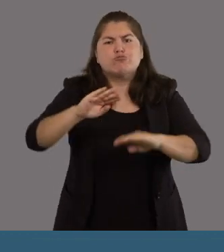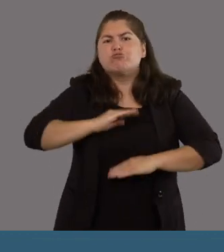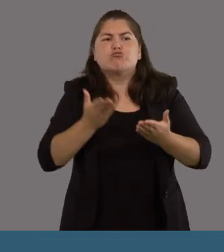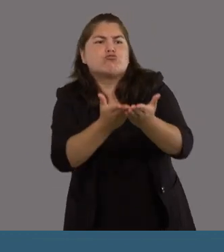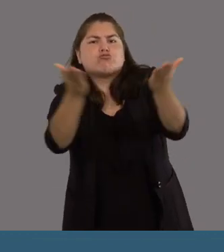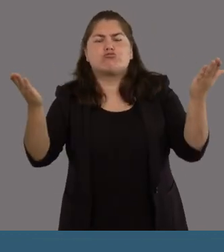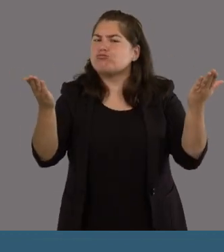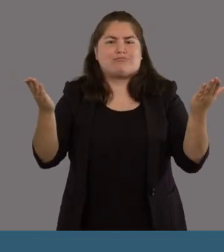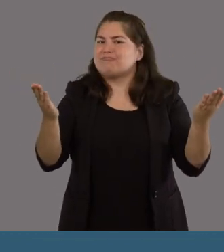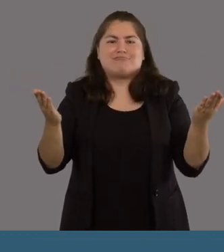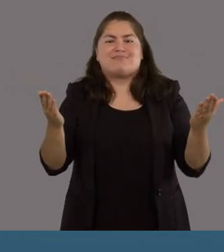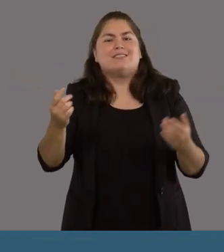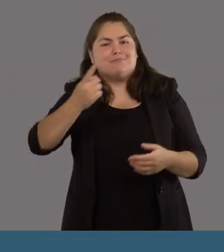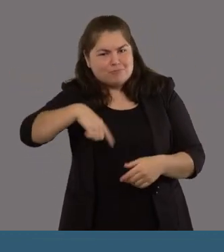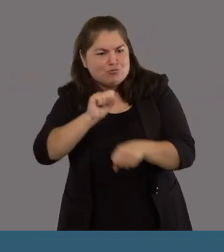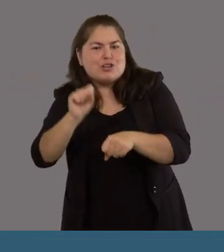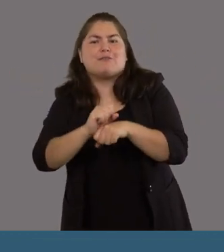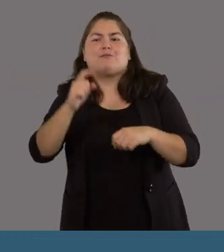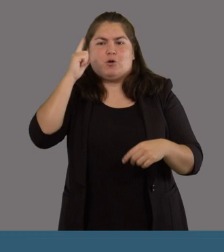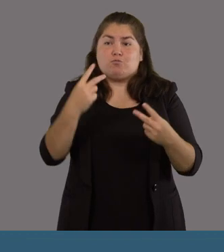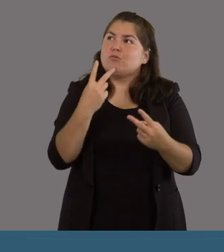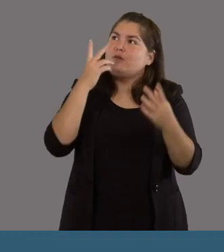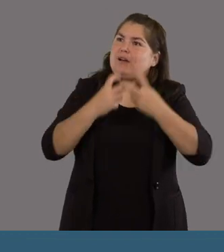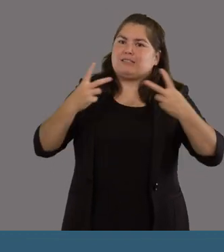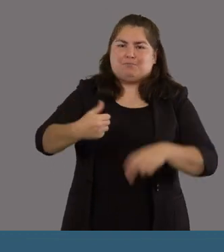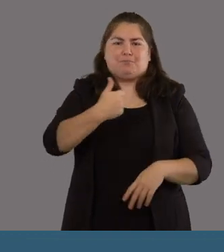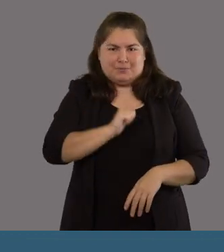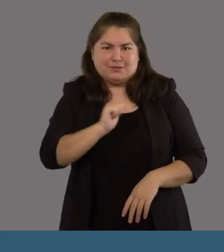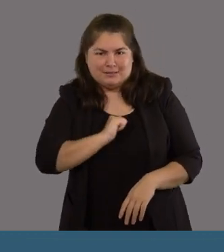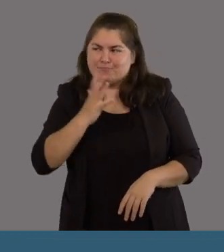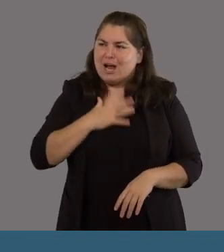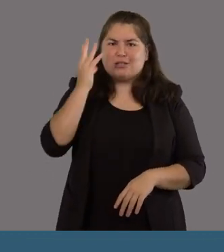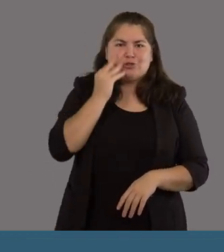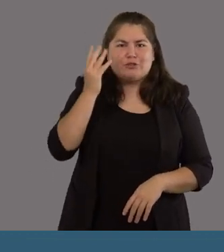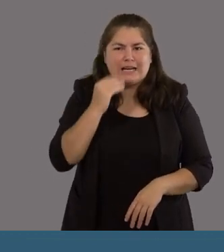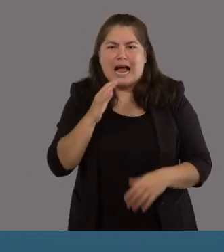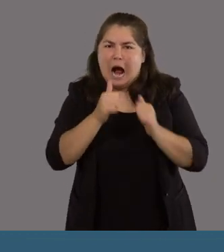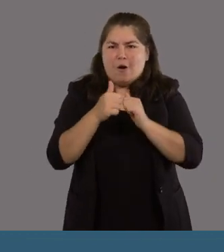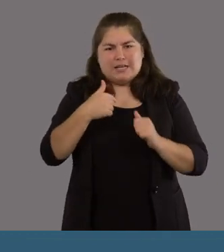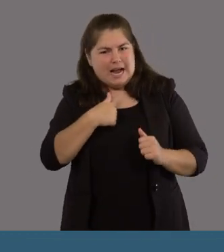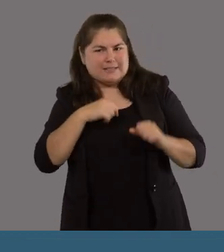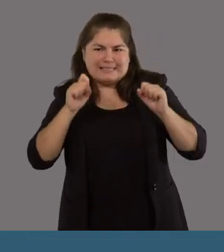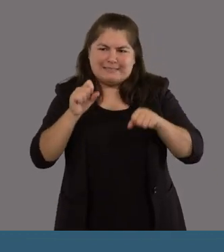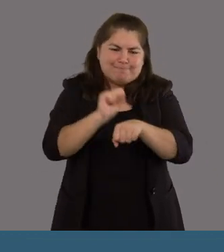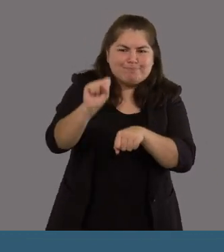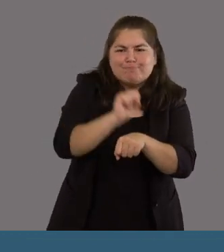please people. I create work because it is a reflection of my experience, of how I need